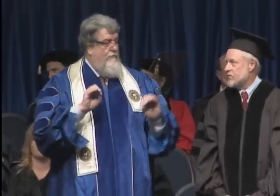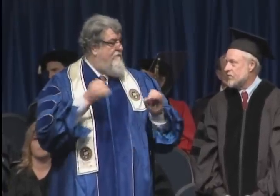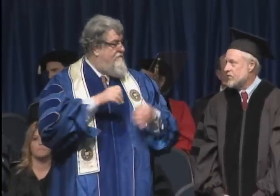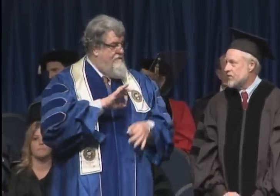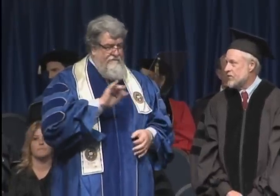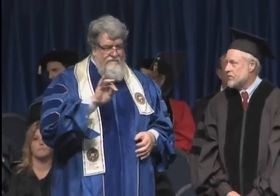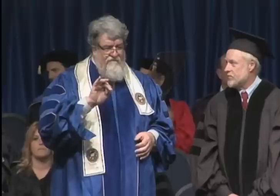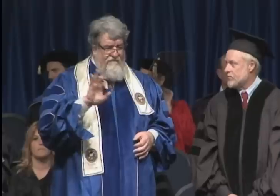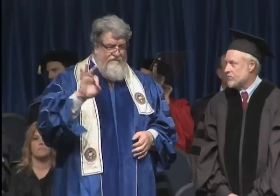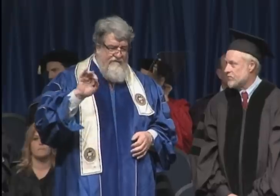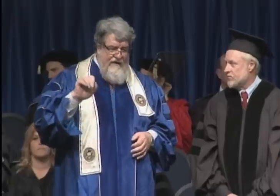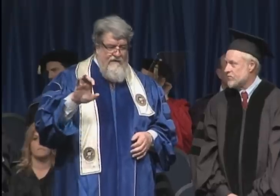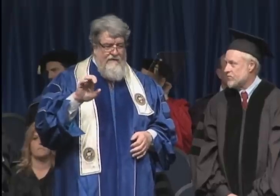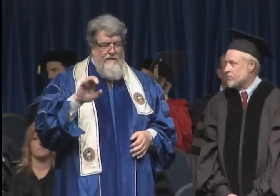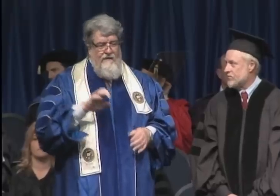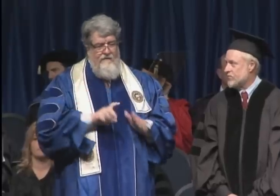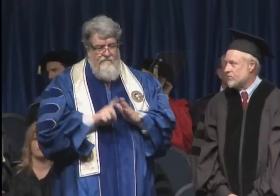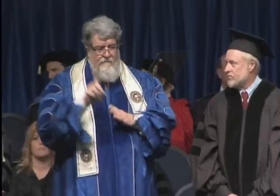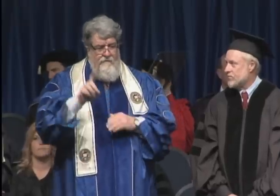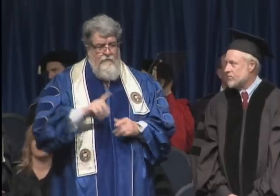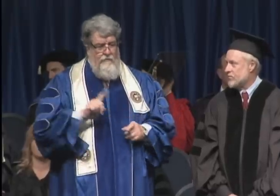of Faculty Development, where he worked diligently